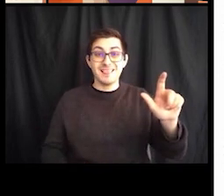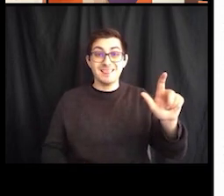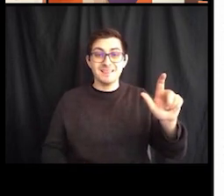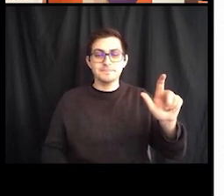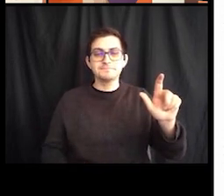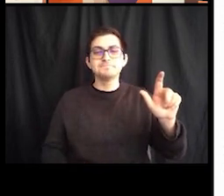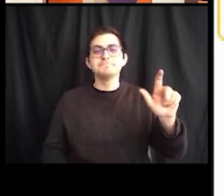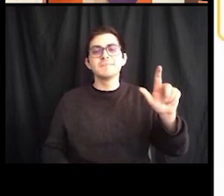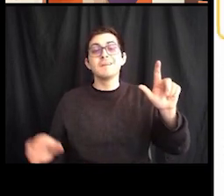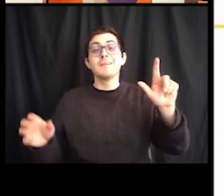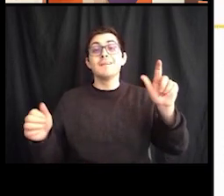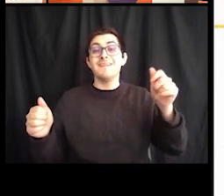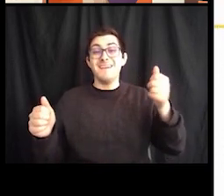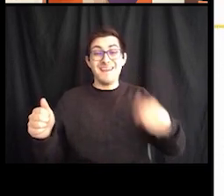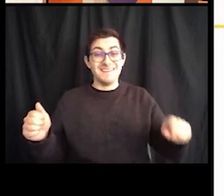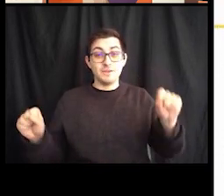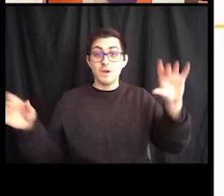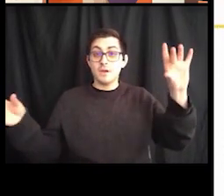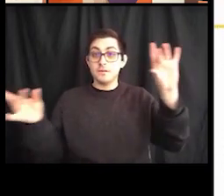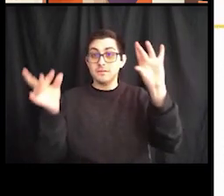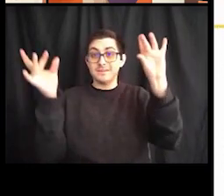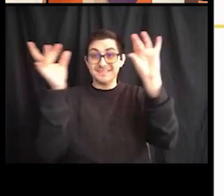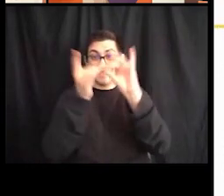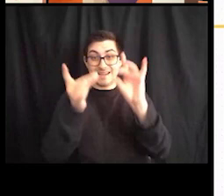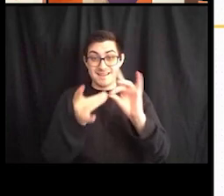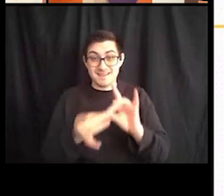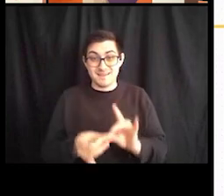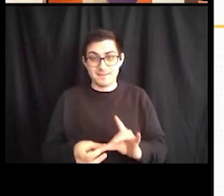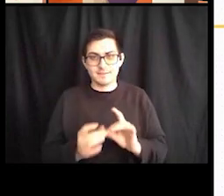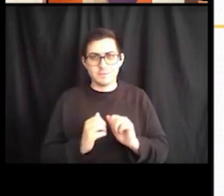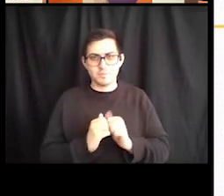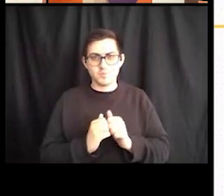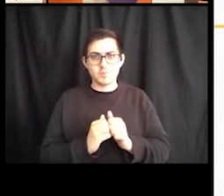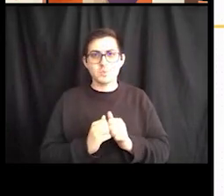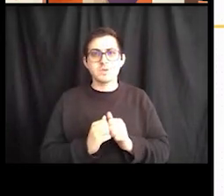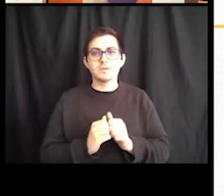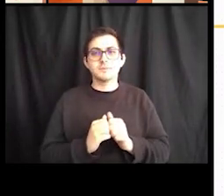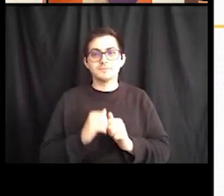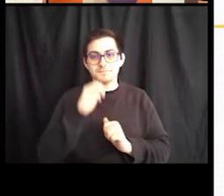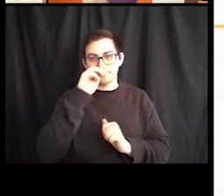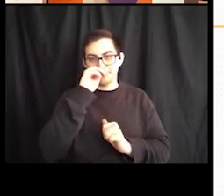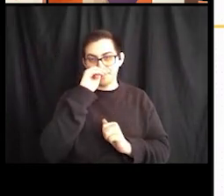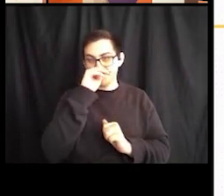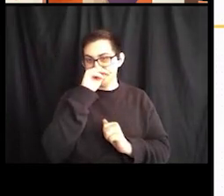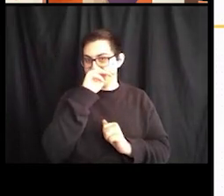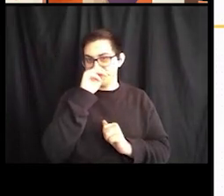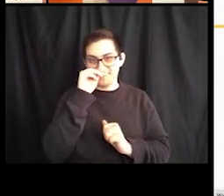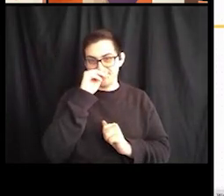So for example, let me connect this perfect to this screen.